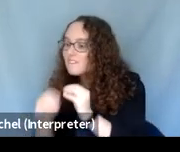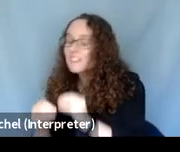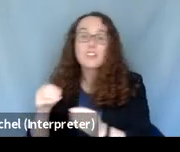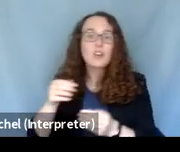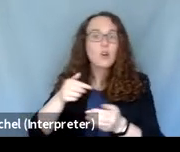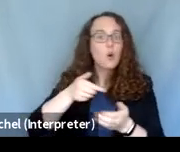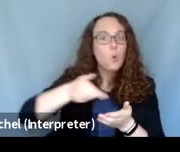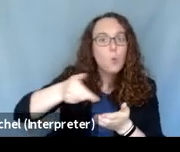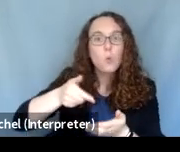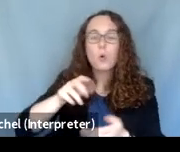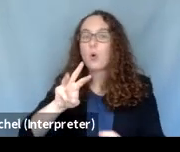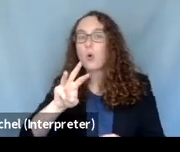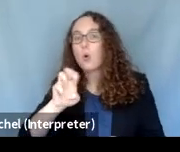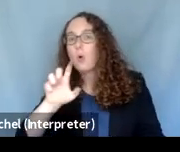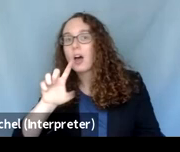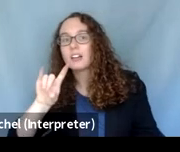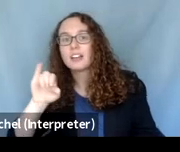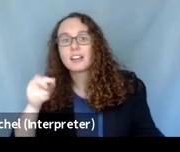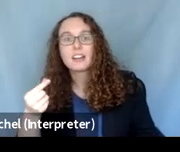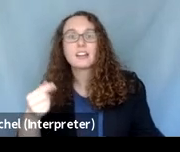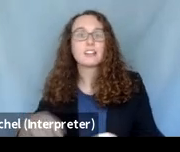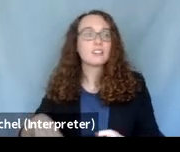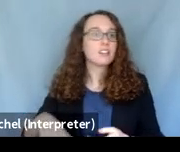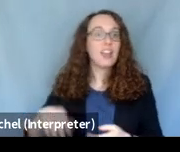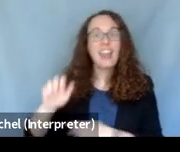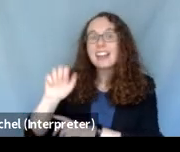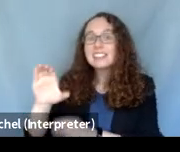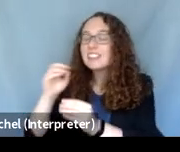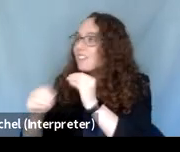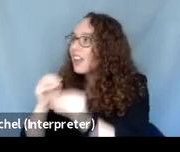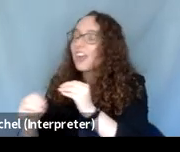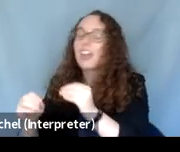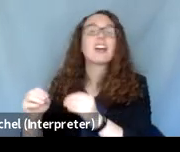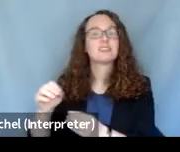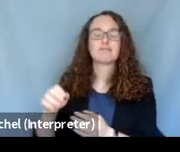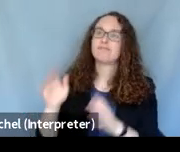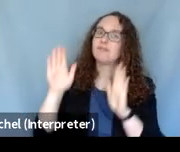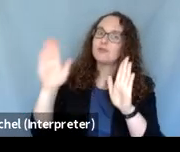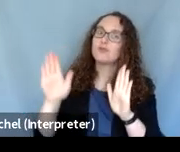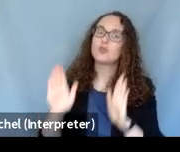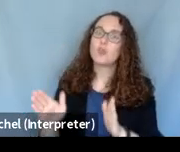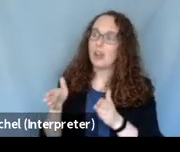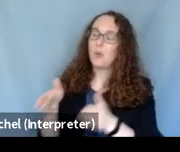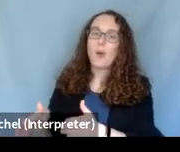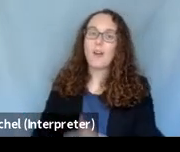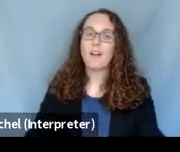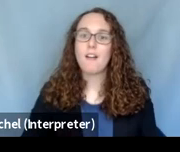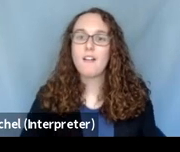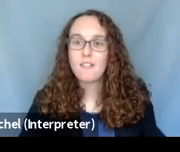air conditioning, it's a fabulous pathway to go down. Even if you like working with electrical